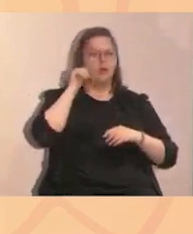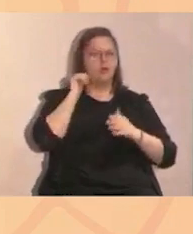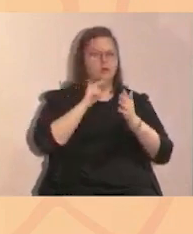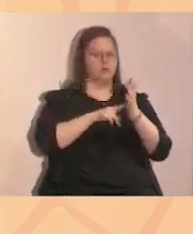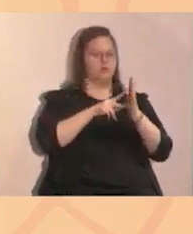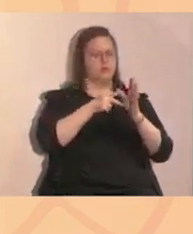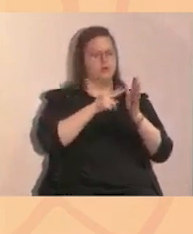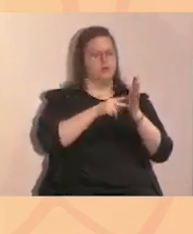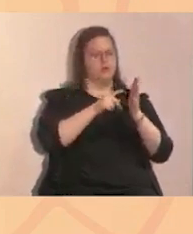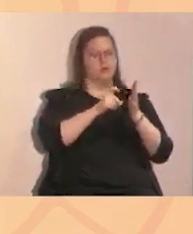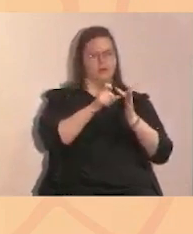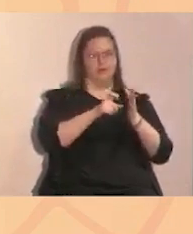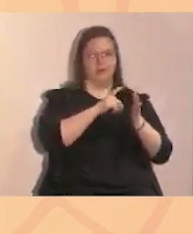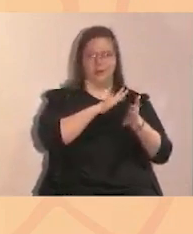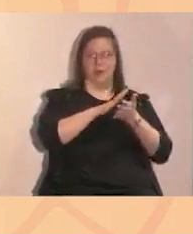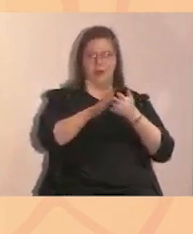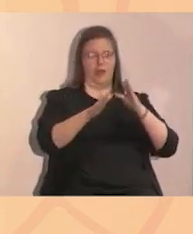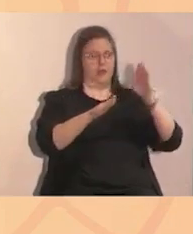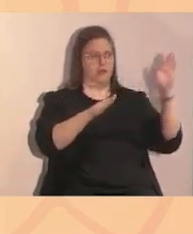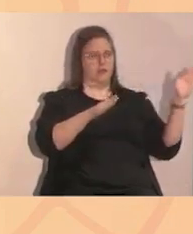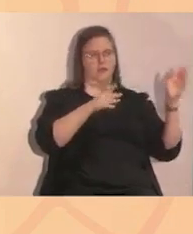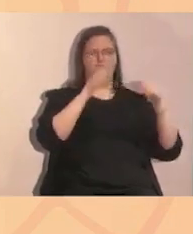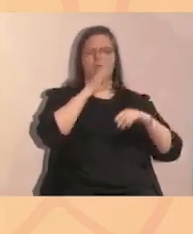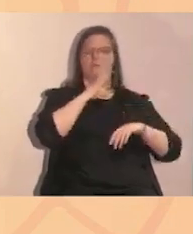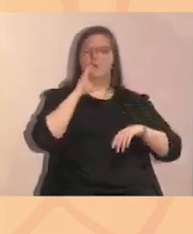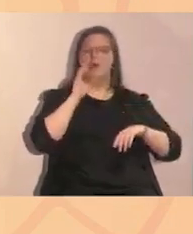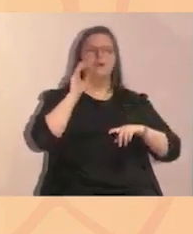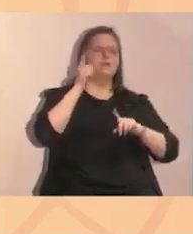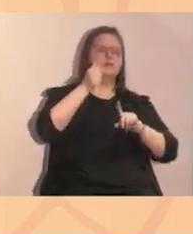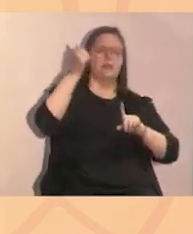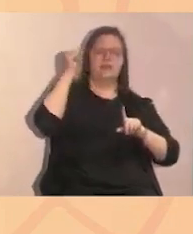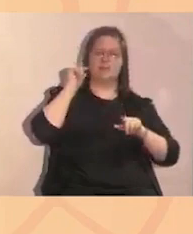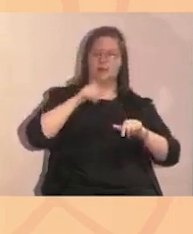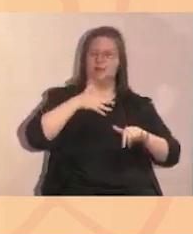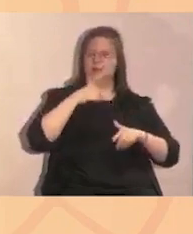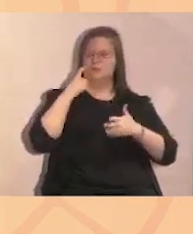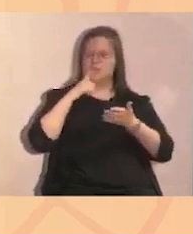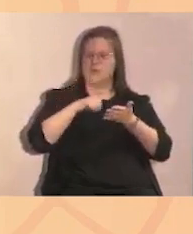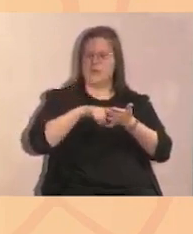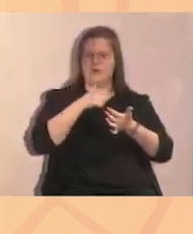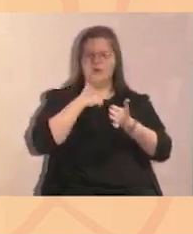My cousin is down the back here today, so I just wanna acknowledge all my colleagues and family and friends in the room.